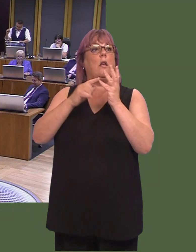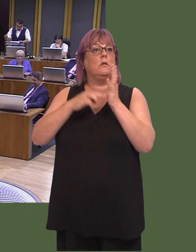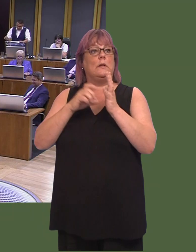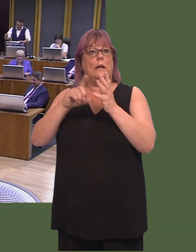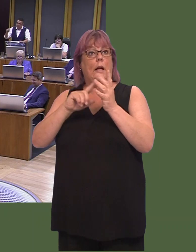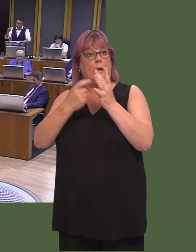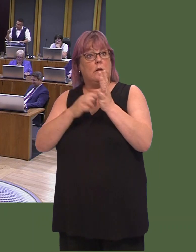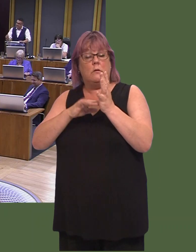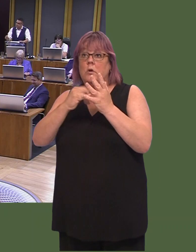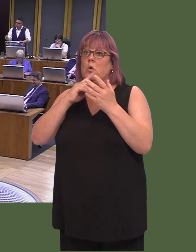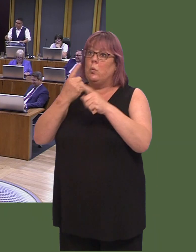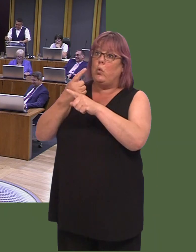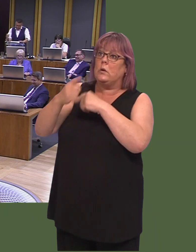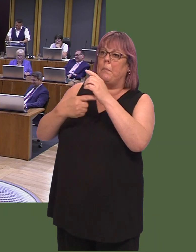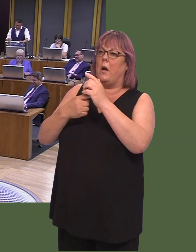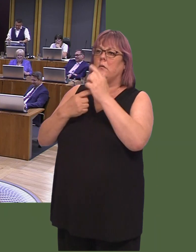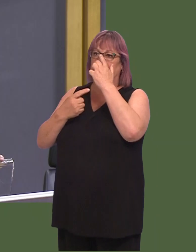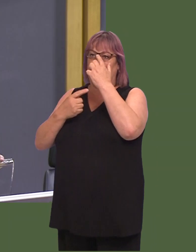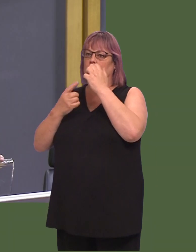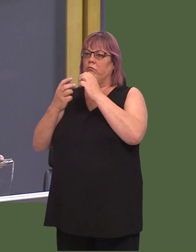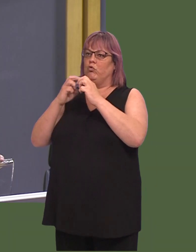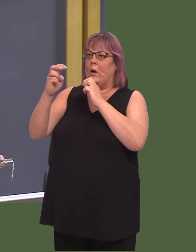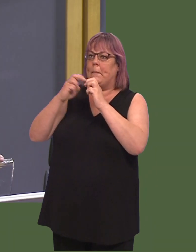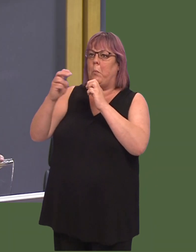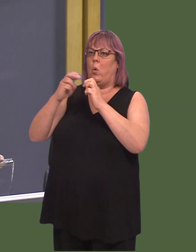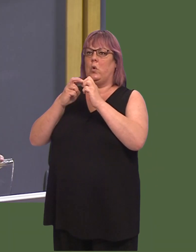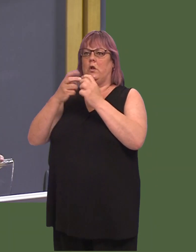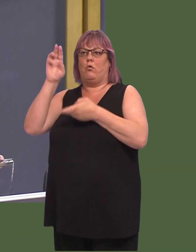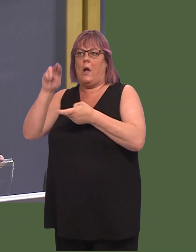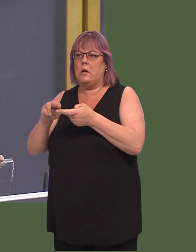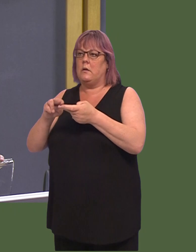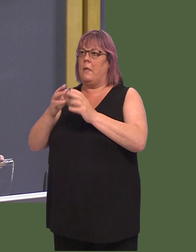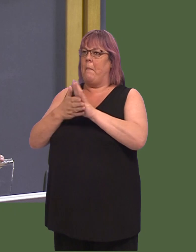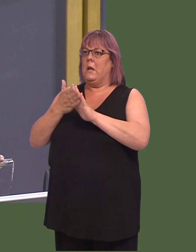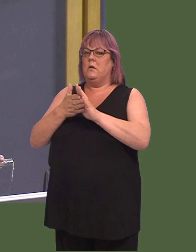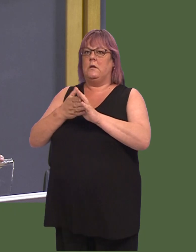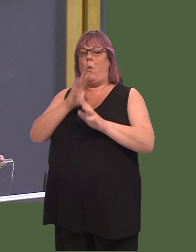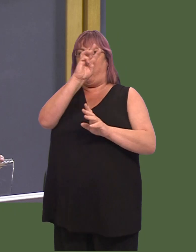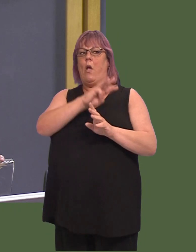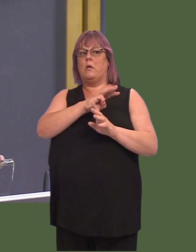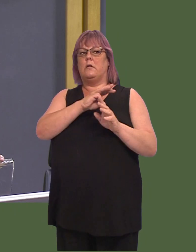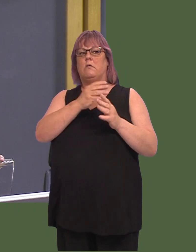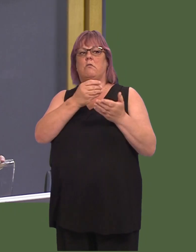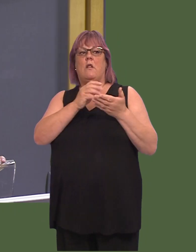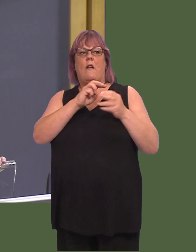the report from the transport committee in Westminster that exposed how Wales is sidelined